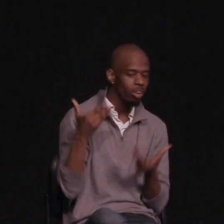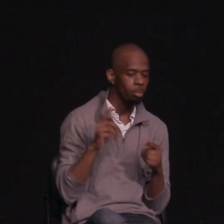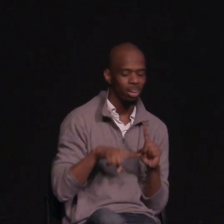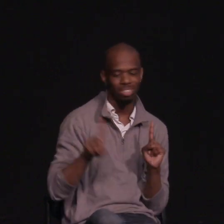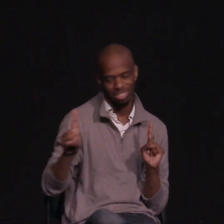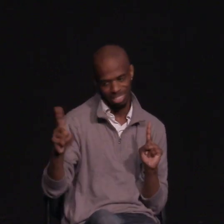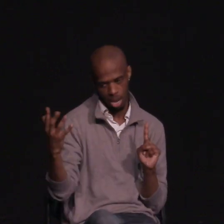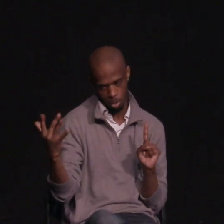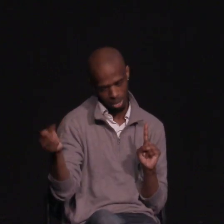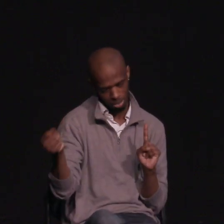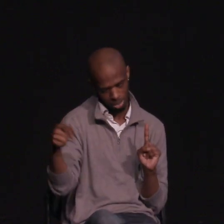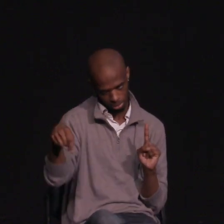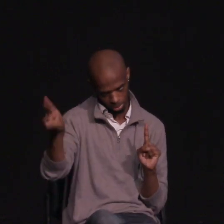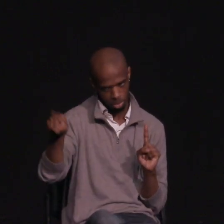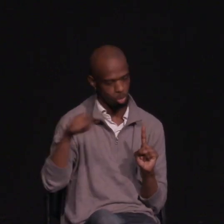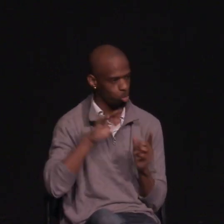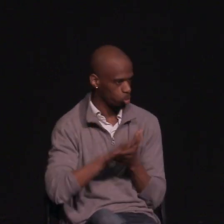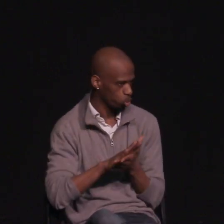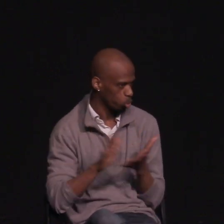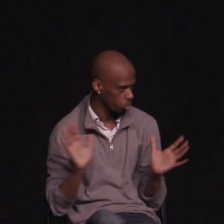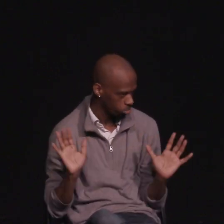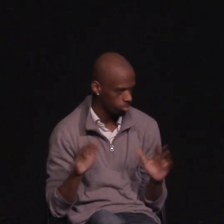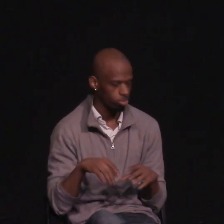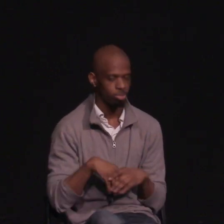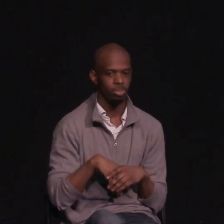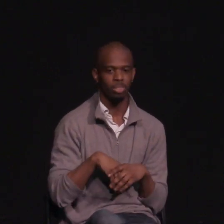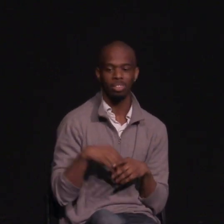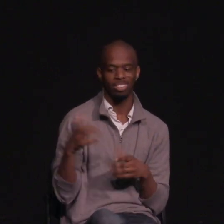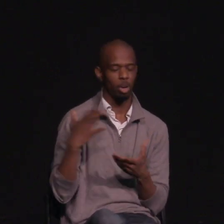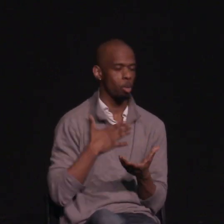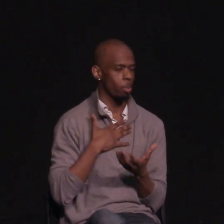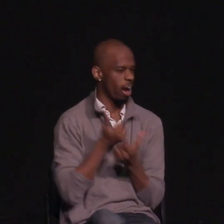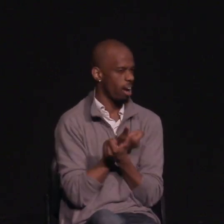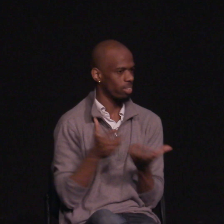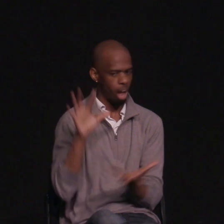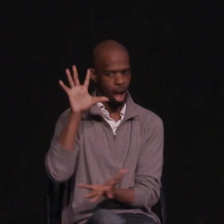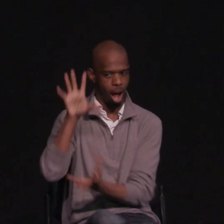Y'all are my everything. Last but not least, I'd like to thank--give a major shout-out to